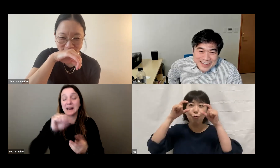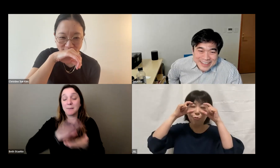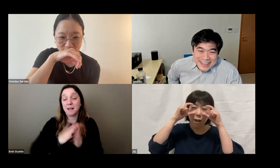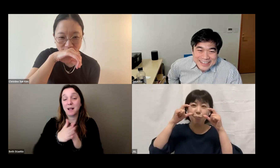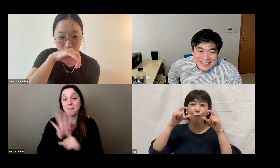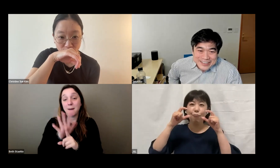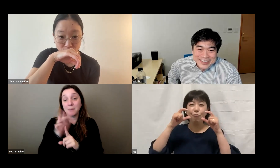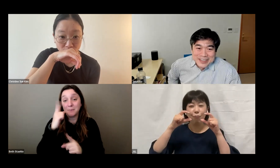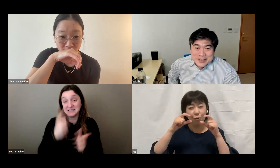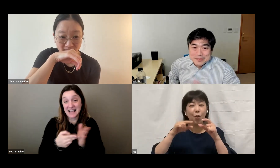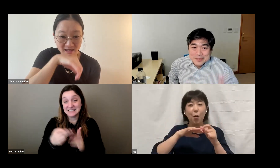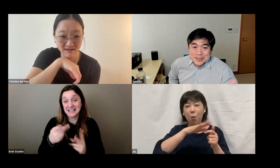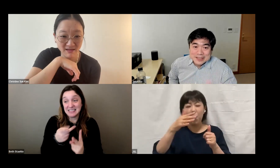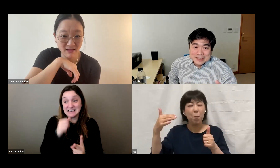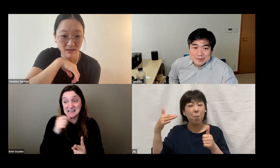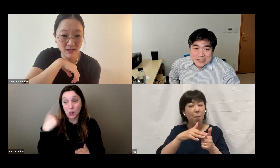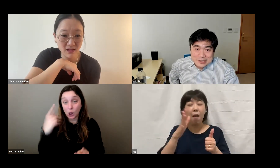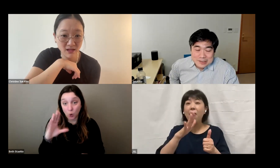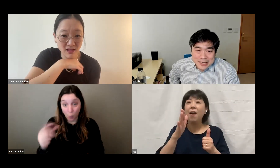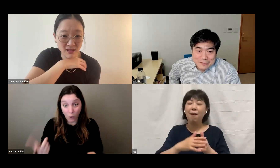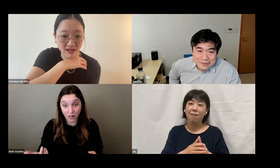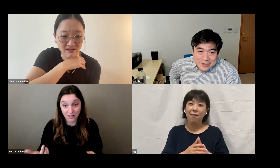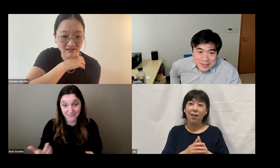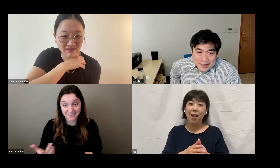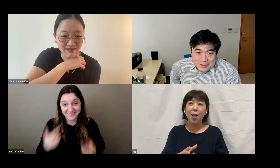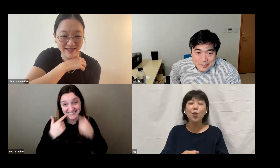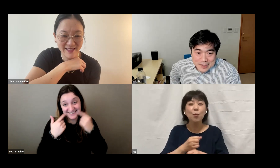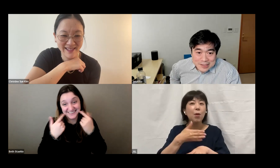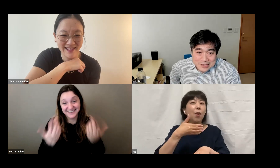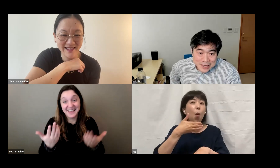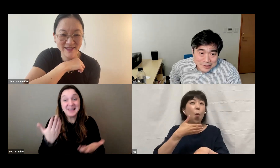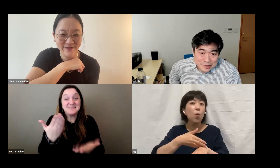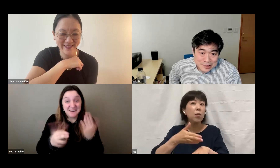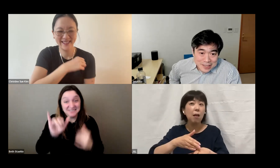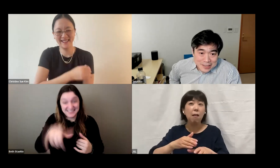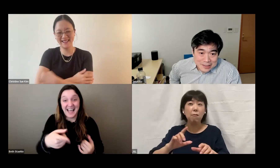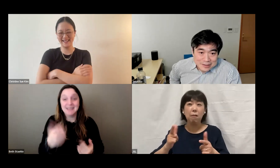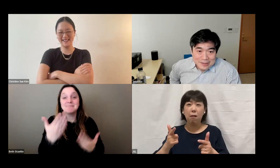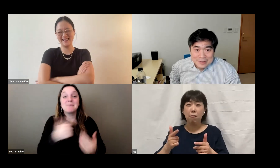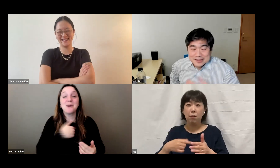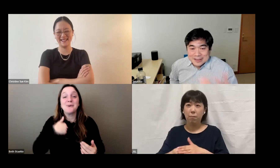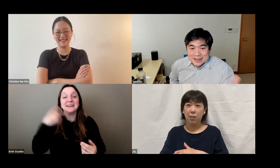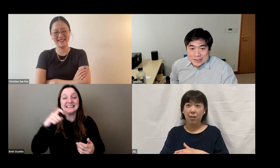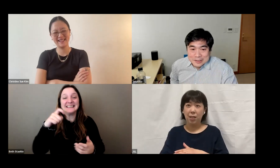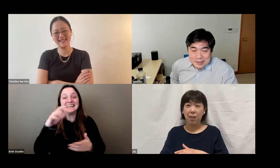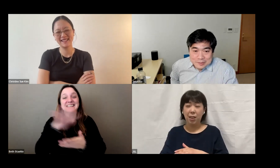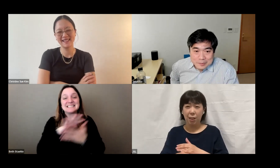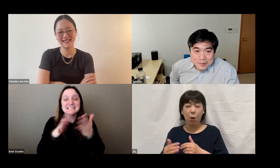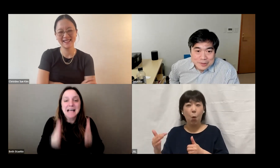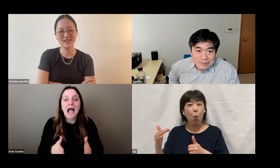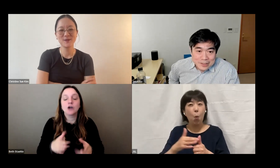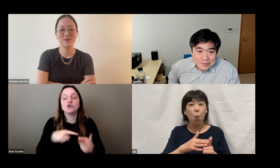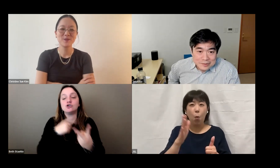And so maybe we need to have designers and artists more involved